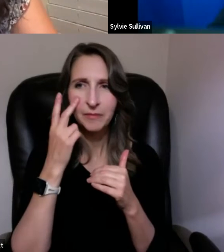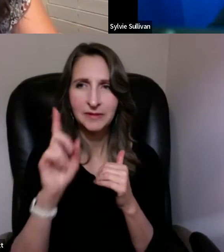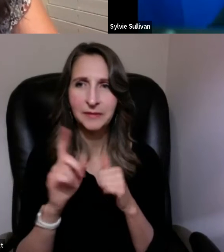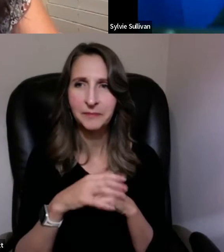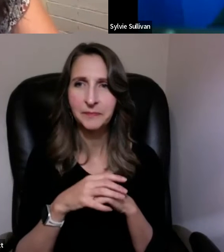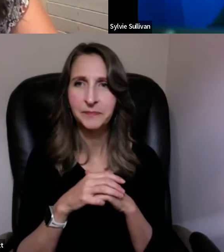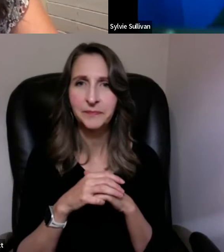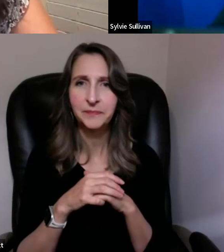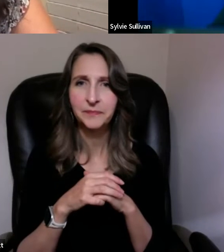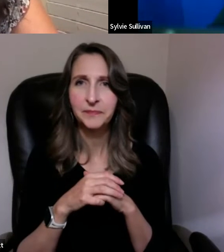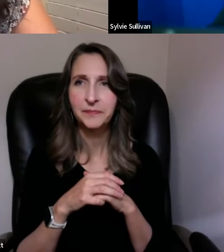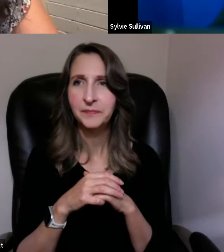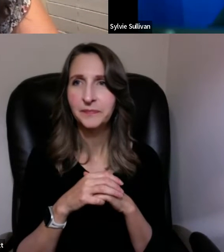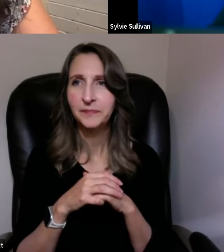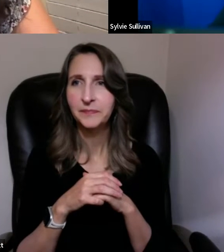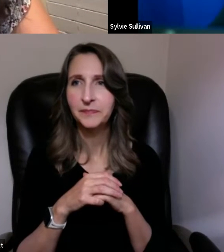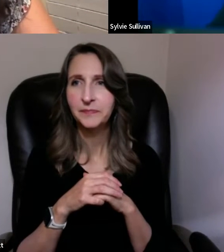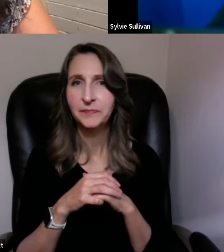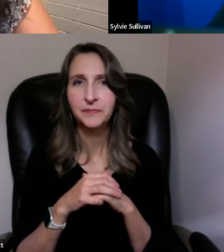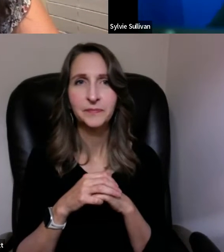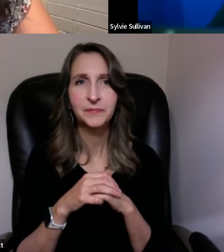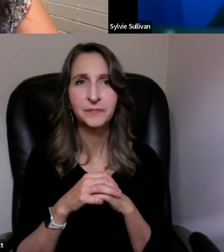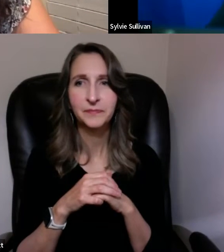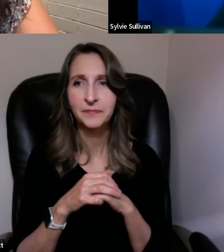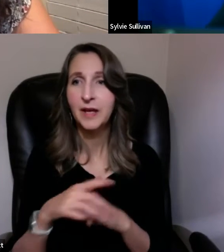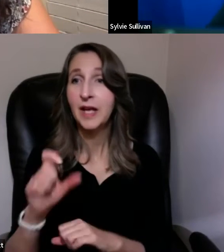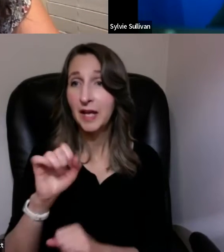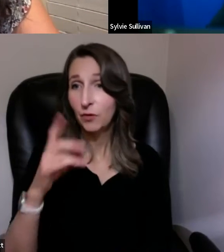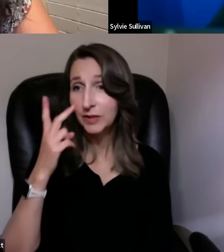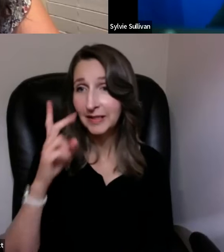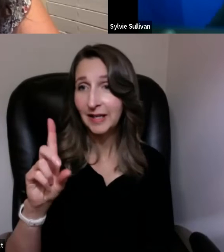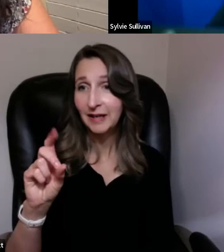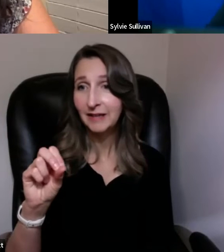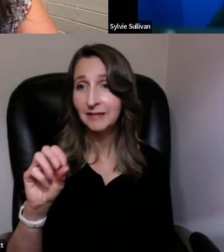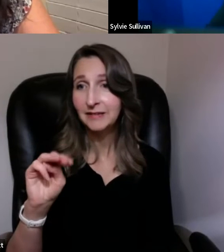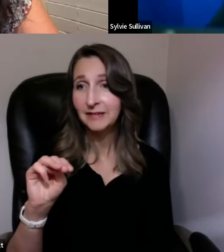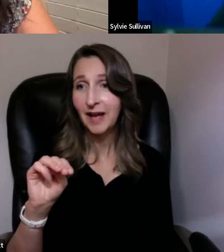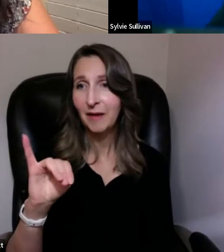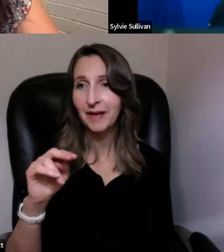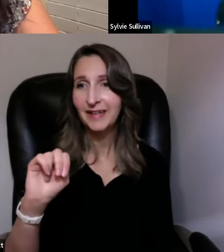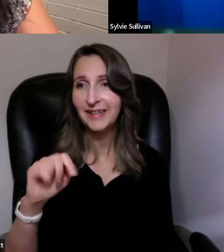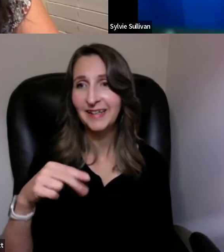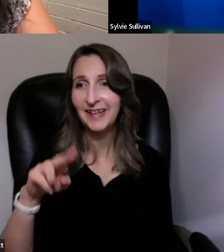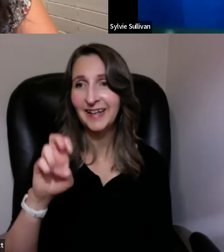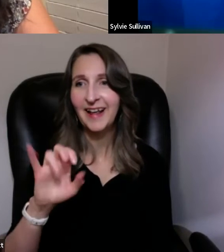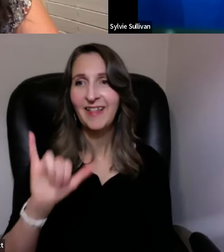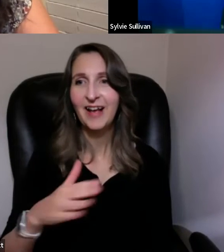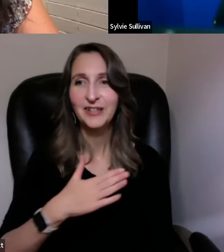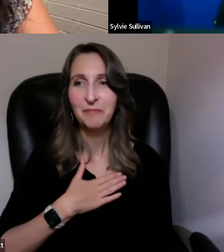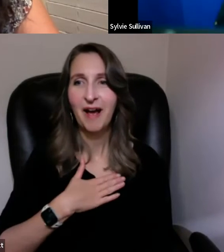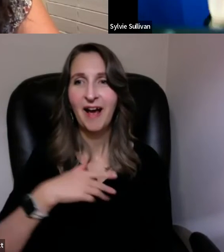Oh, so if everybody sees dominique She she she's one of my physical therapists that's trying to fix my shoulder right now.